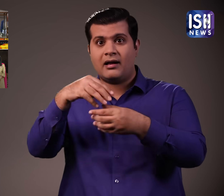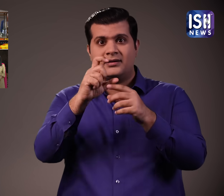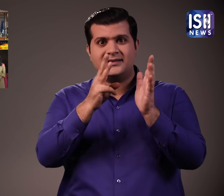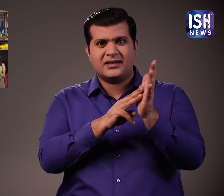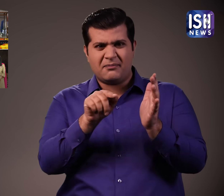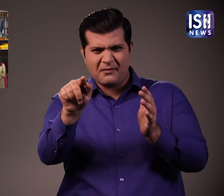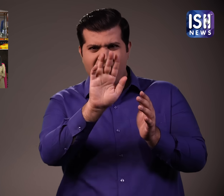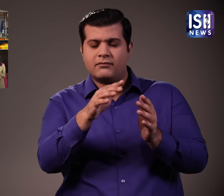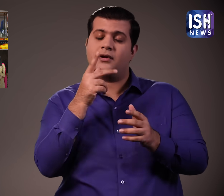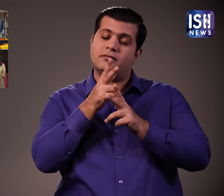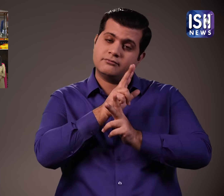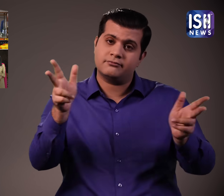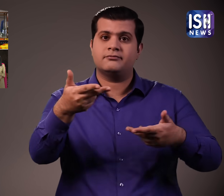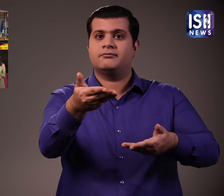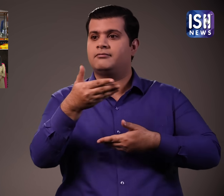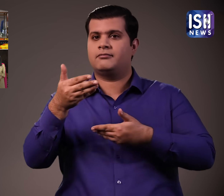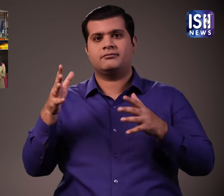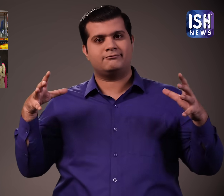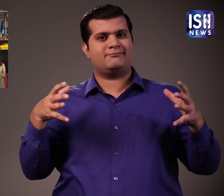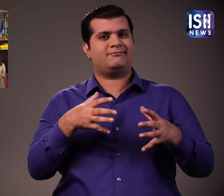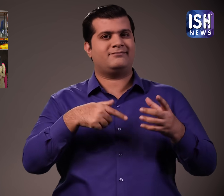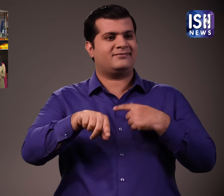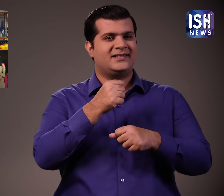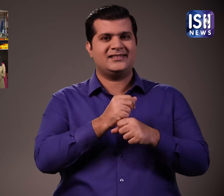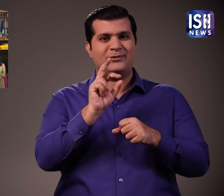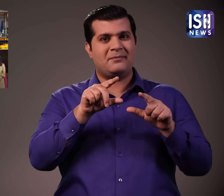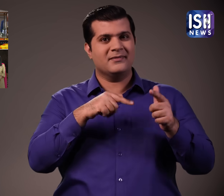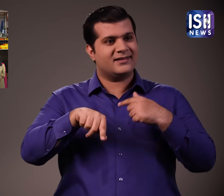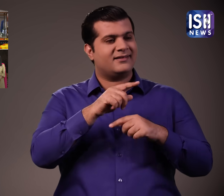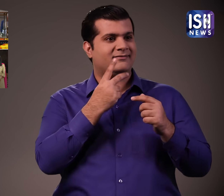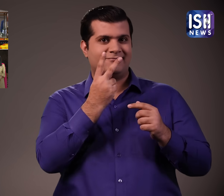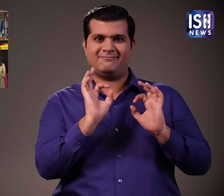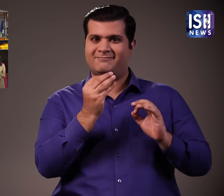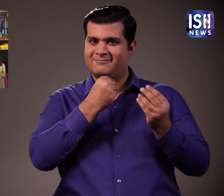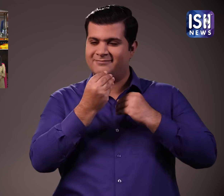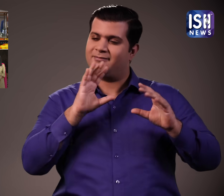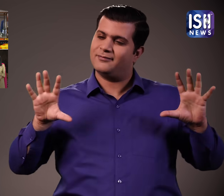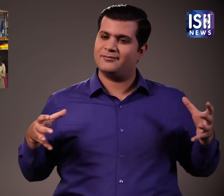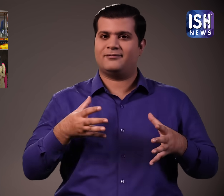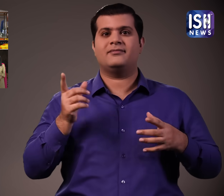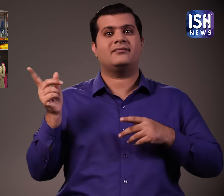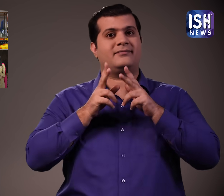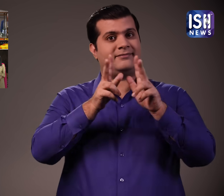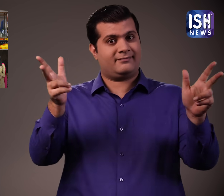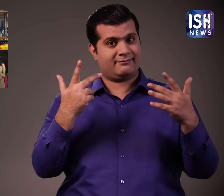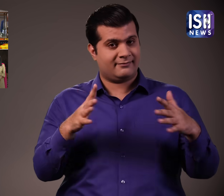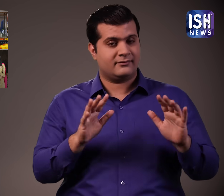CMs even though from the oppostion INDIA bloc were invited for the G20 dinner.